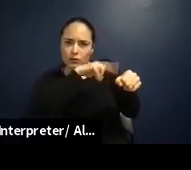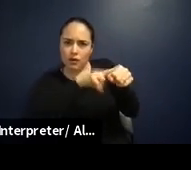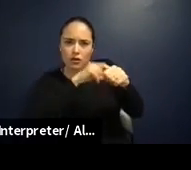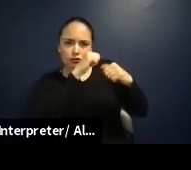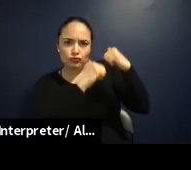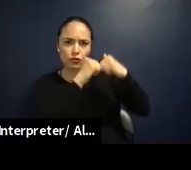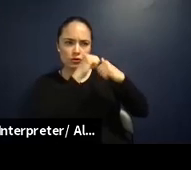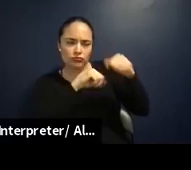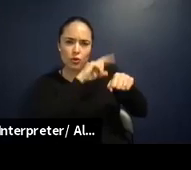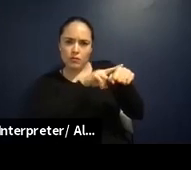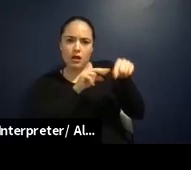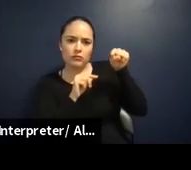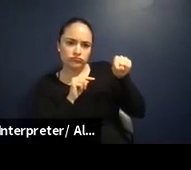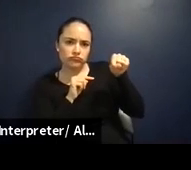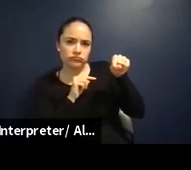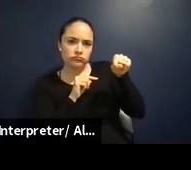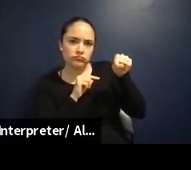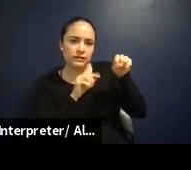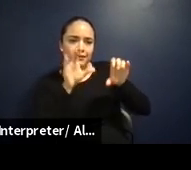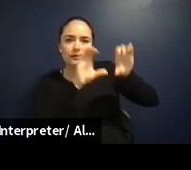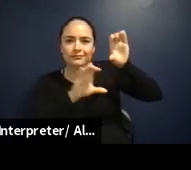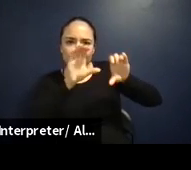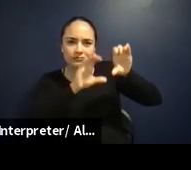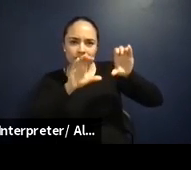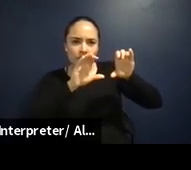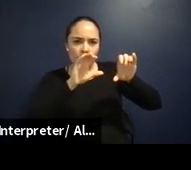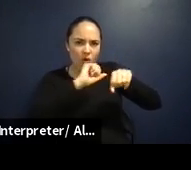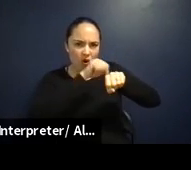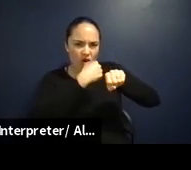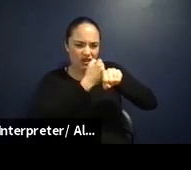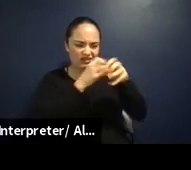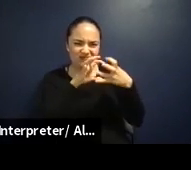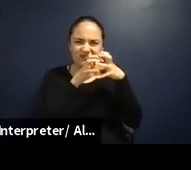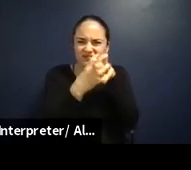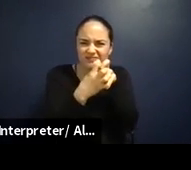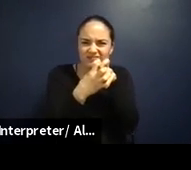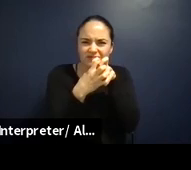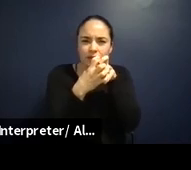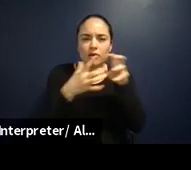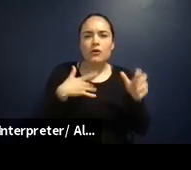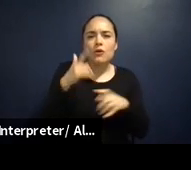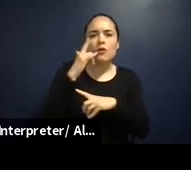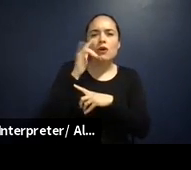composition, so typically they look very homogeneous. They look the same. So I can tell right